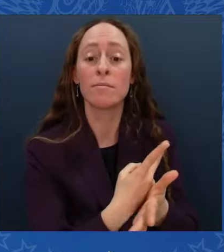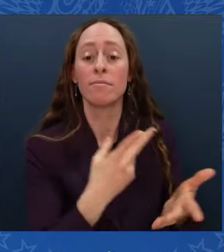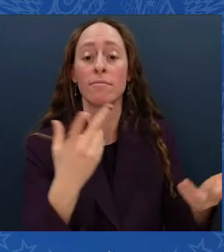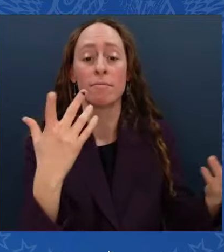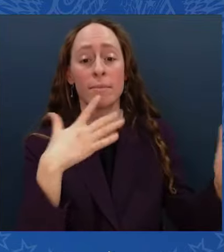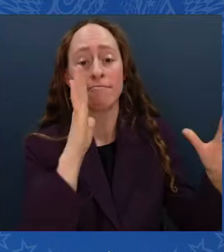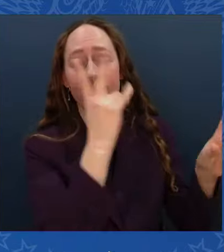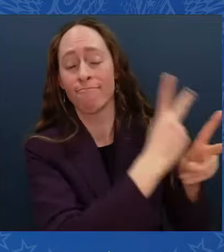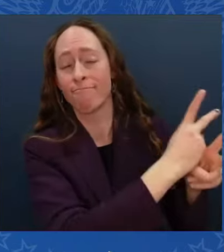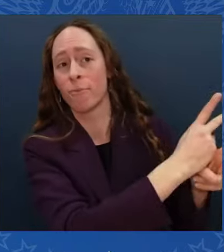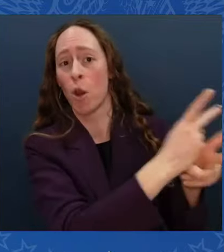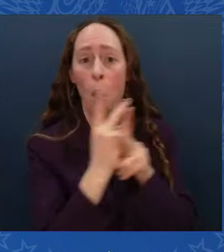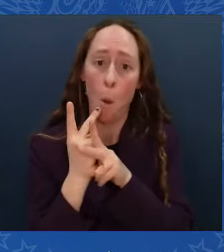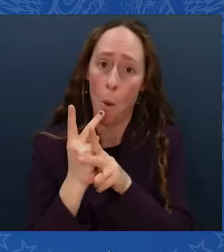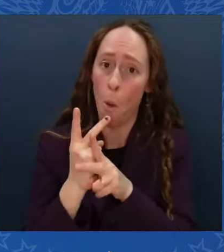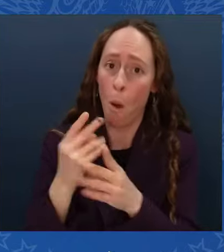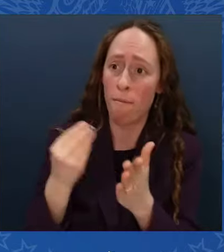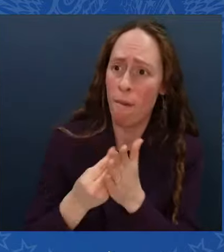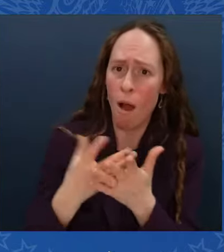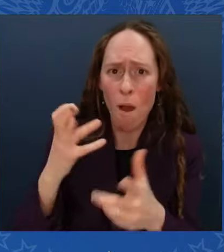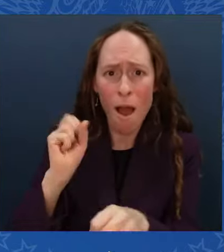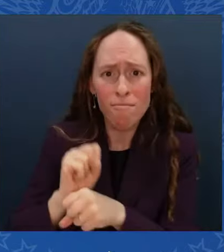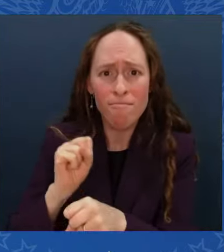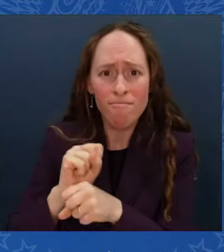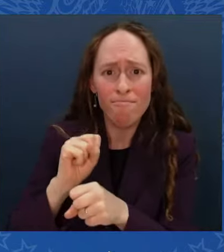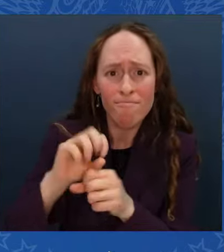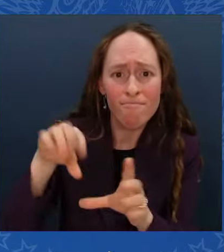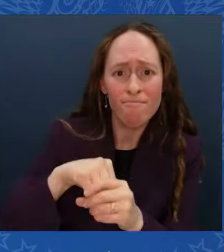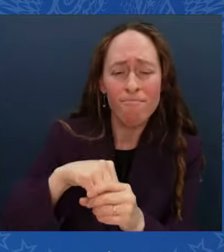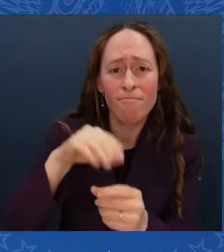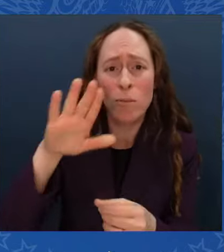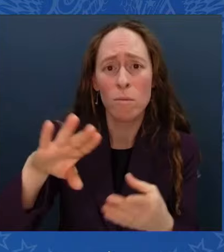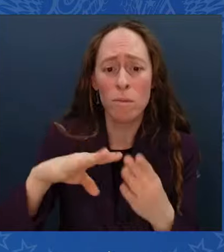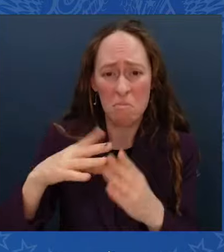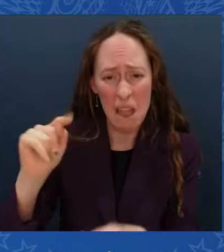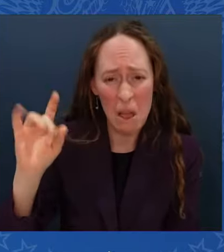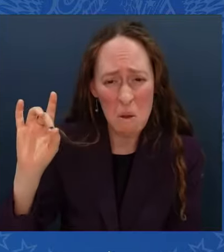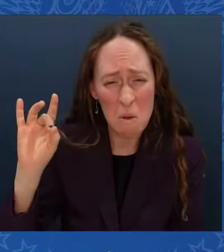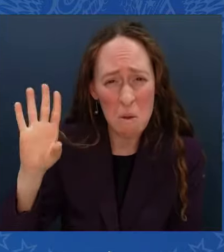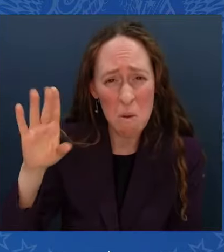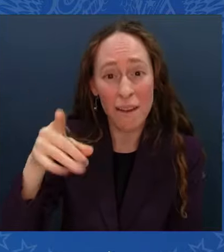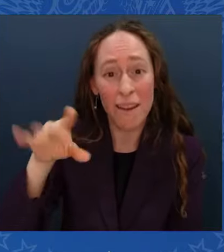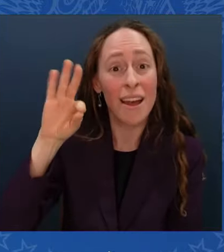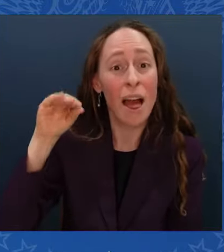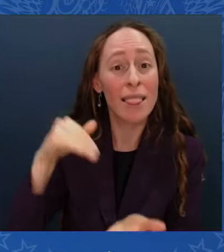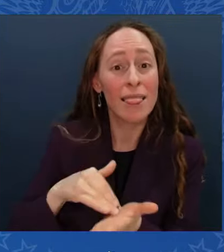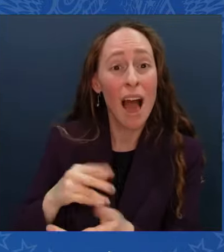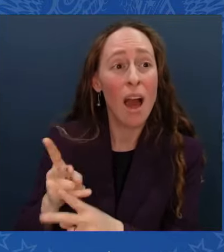that $90,000 you borrowed grew to $145,000, even though you kept paying on a monthly basis.